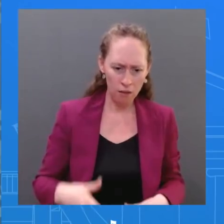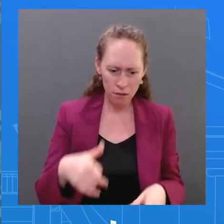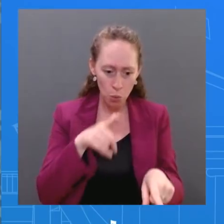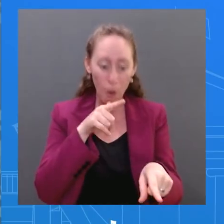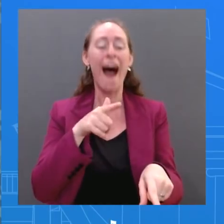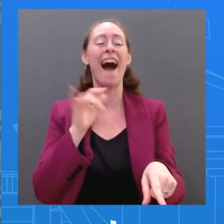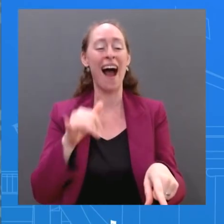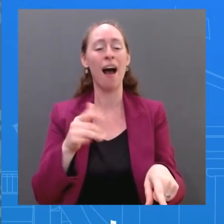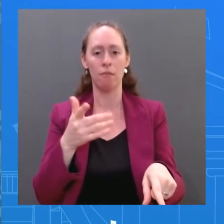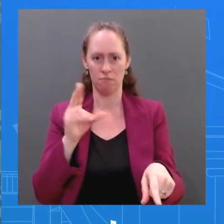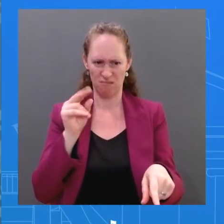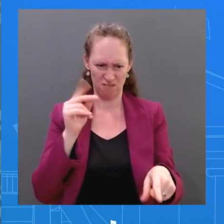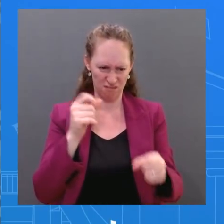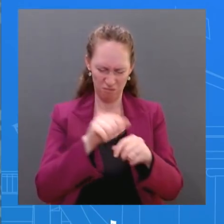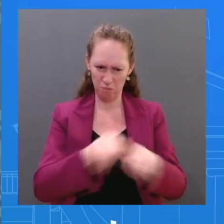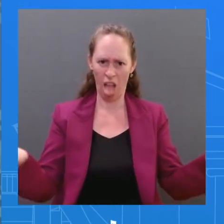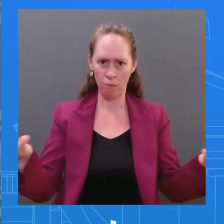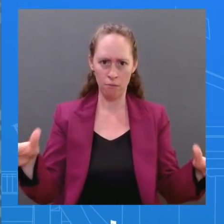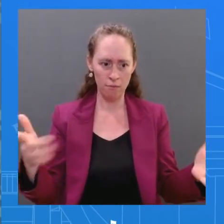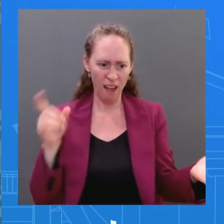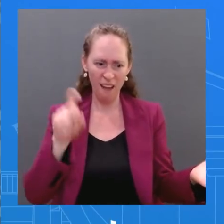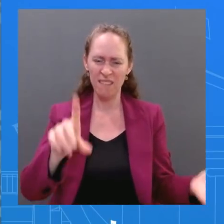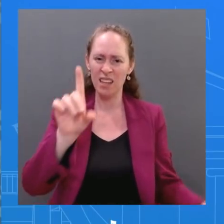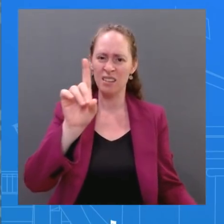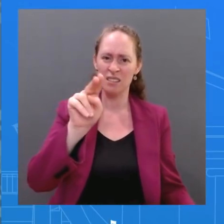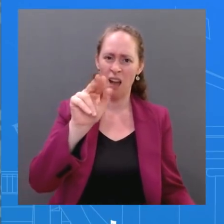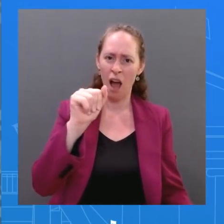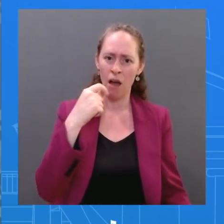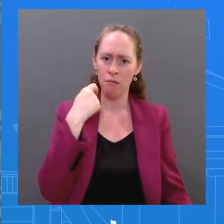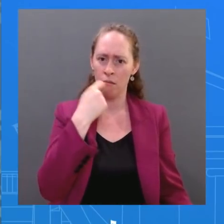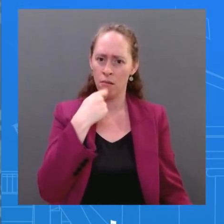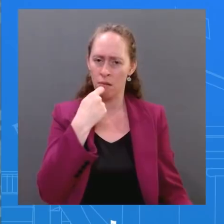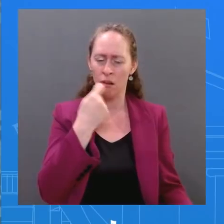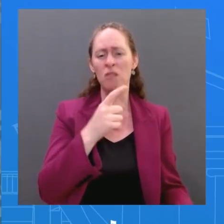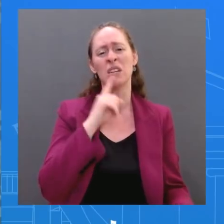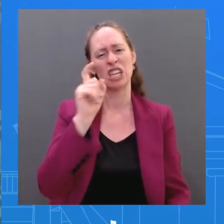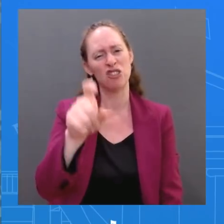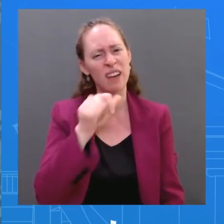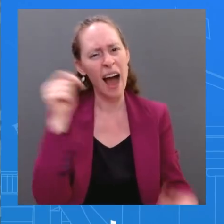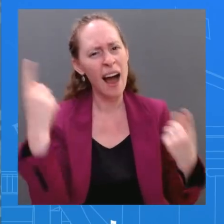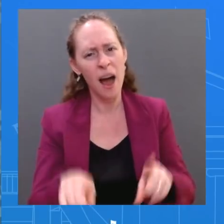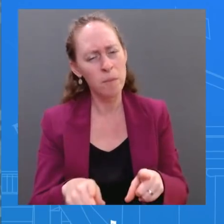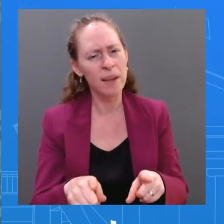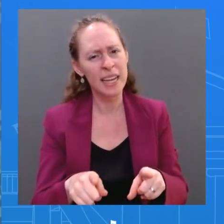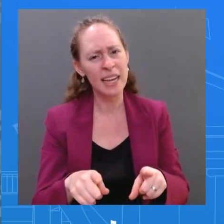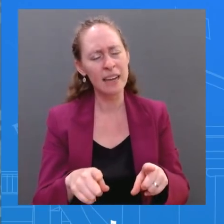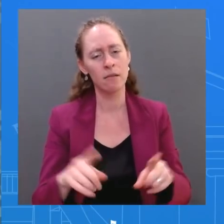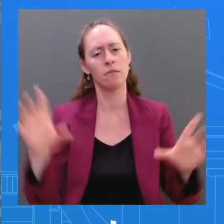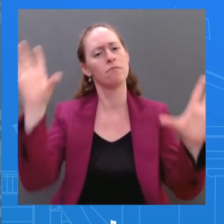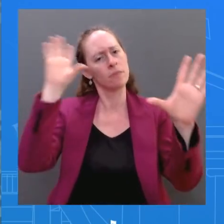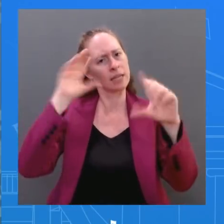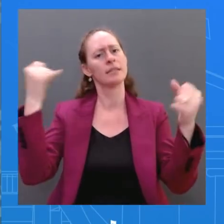So, the President believes that we need to ban assault weapons. This is something that he has talked about, again, for years.